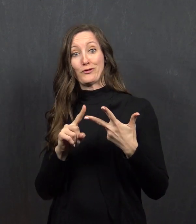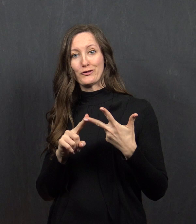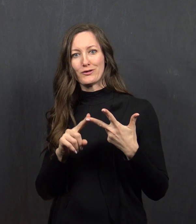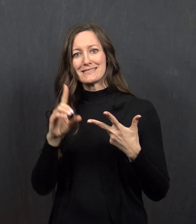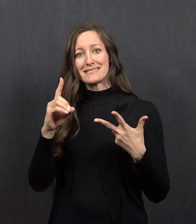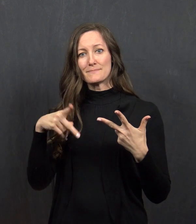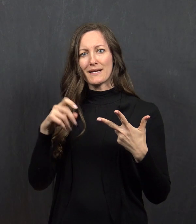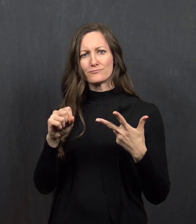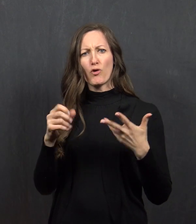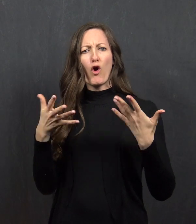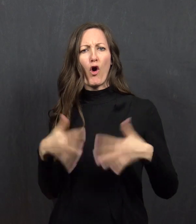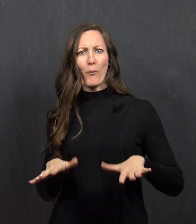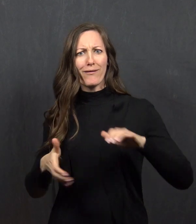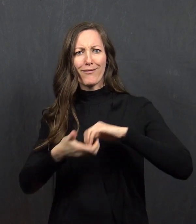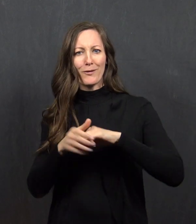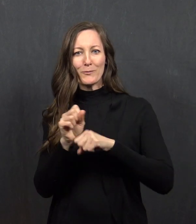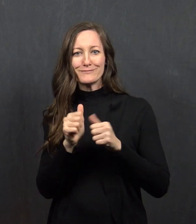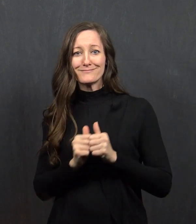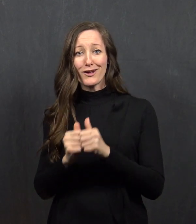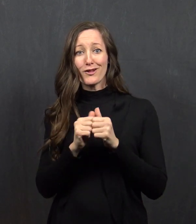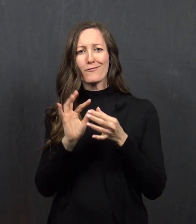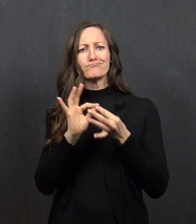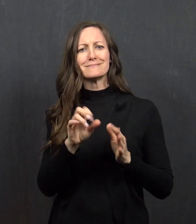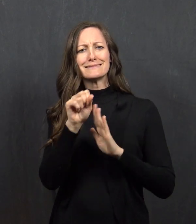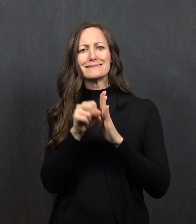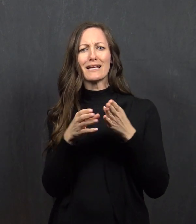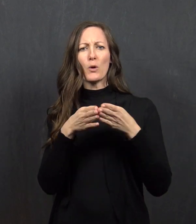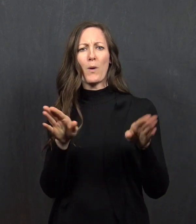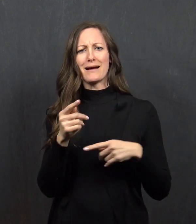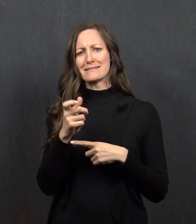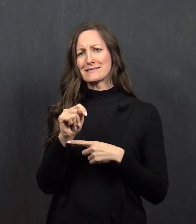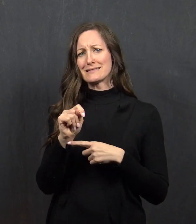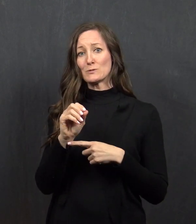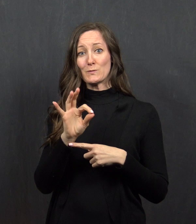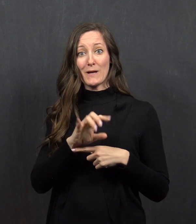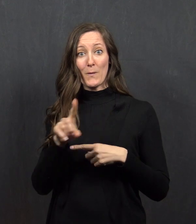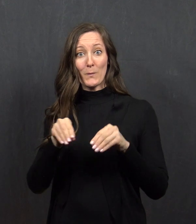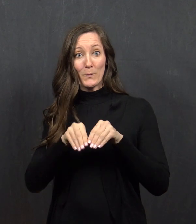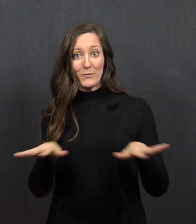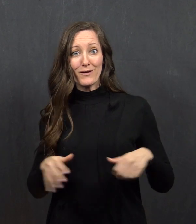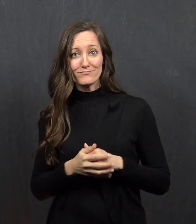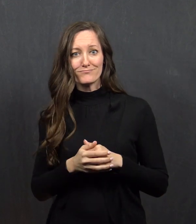Minnesota Department of Human Services Deaf and Hard of Hearing Services Division (DHHSD) so